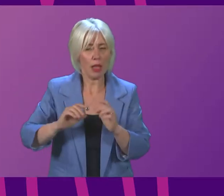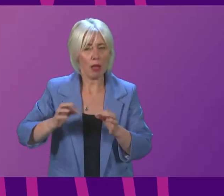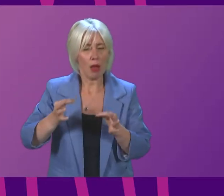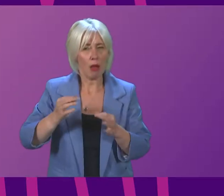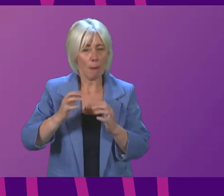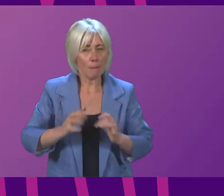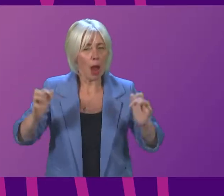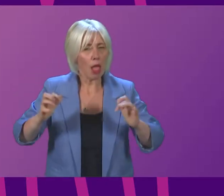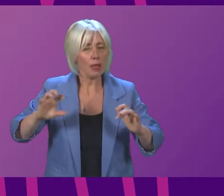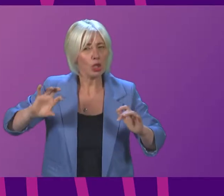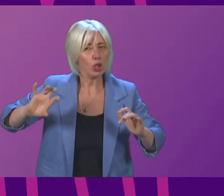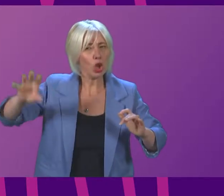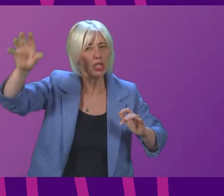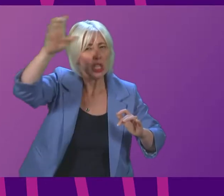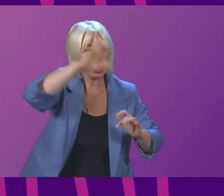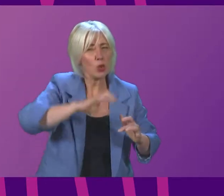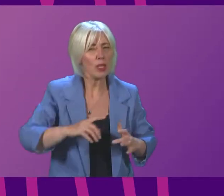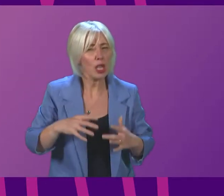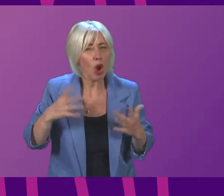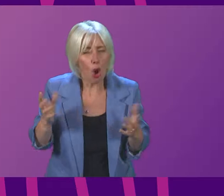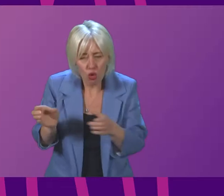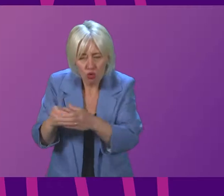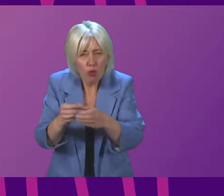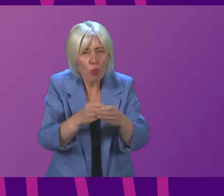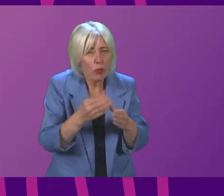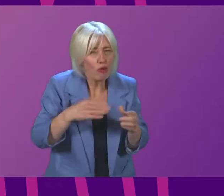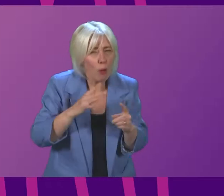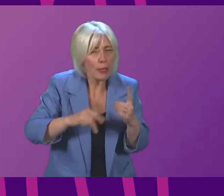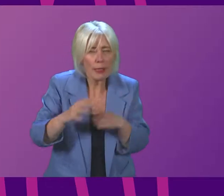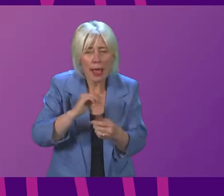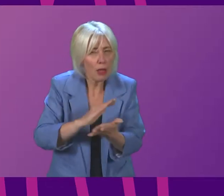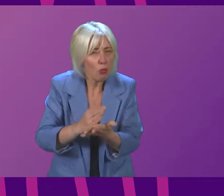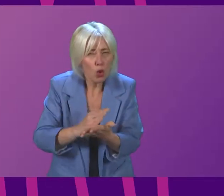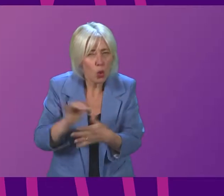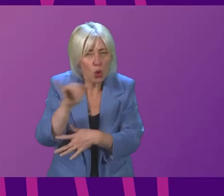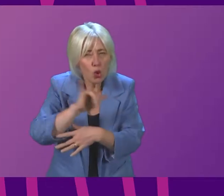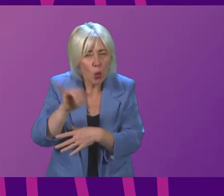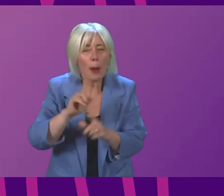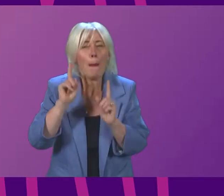or to describe a grouping within society. It is important that the inquiry reflects